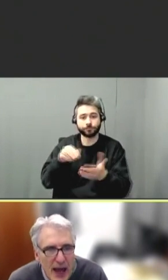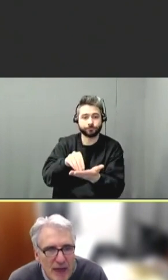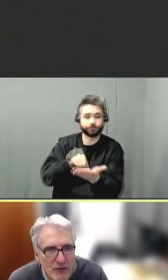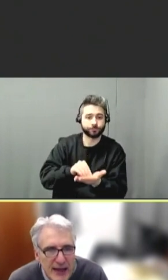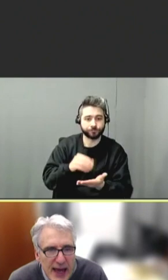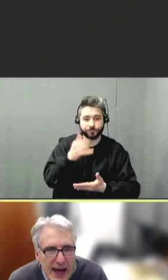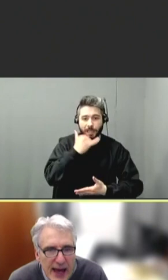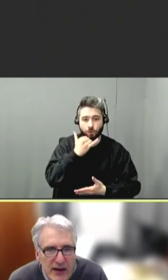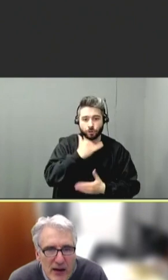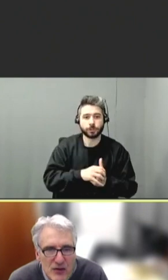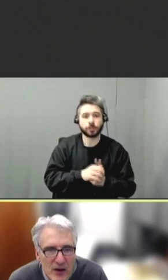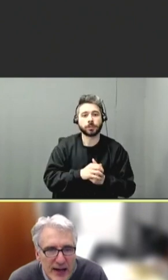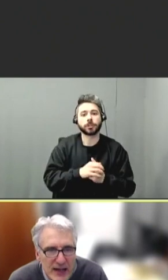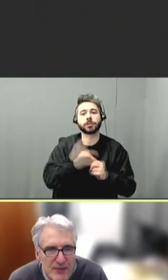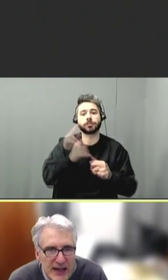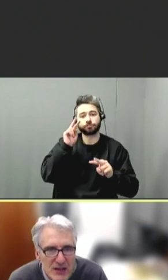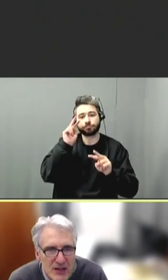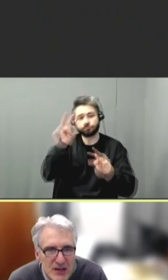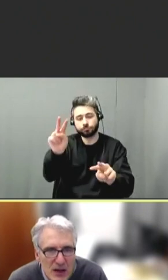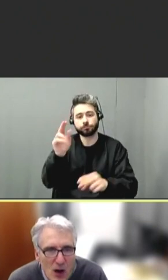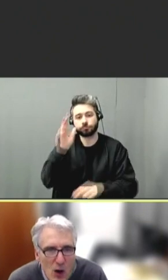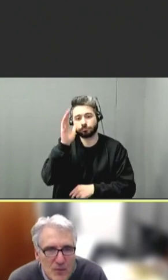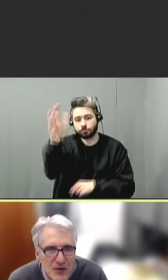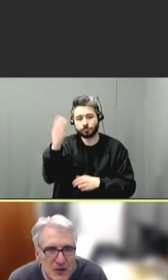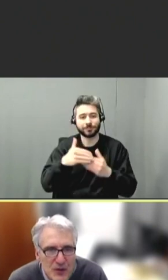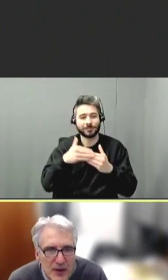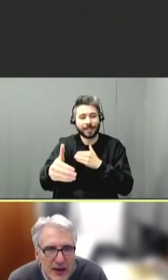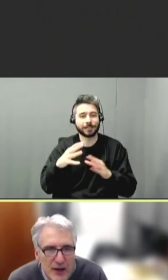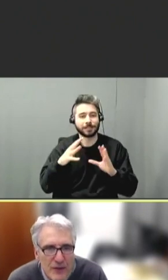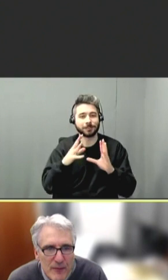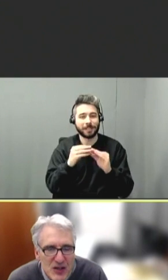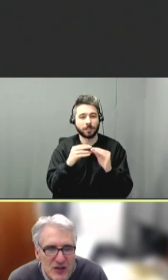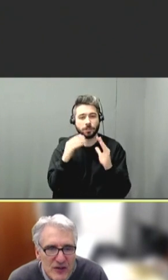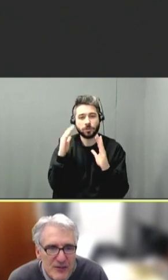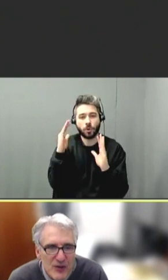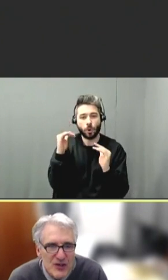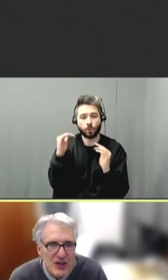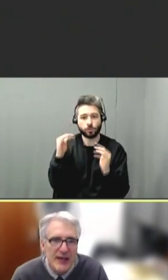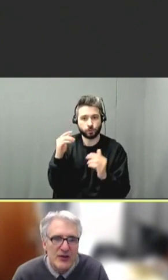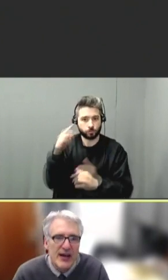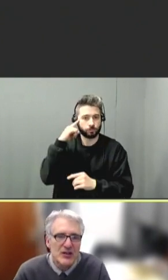and looking ahead to our next meetings, hope to hear from additional experts on international